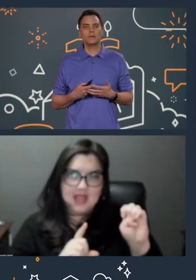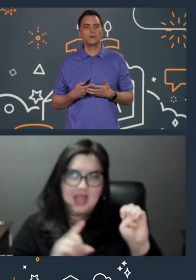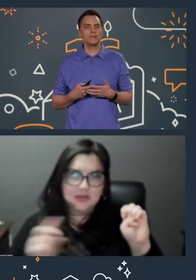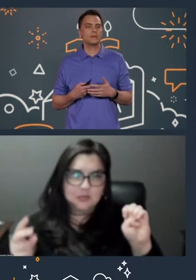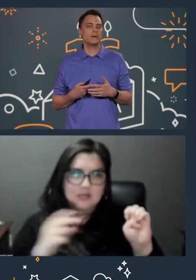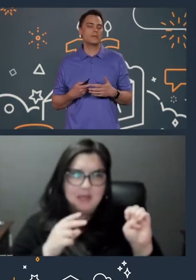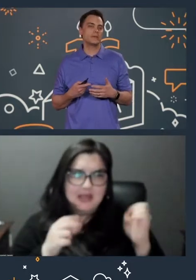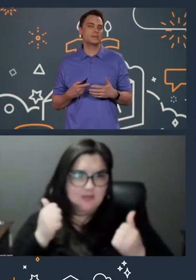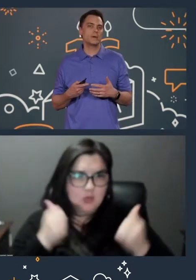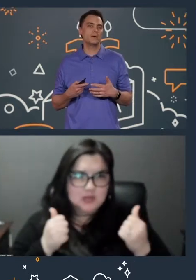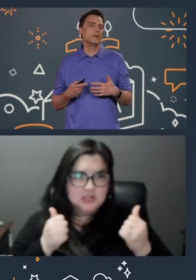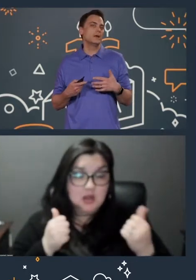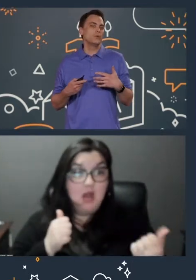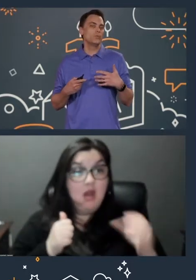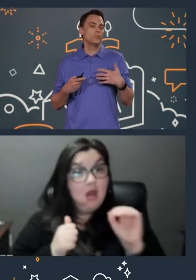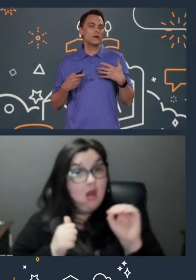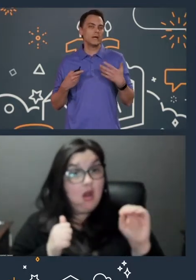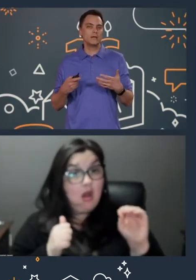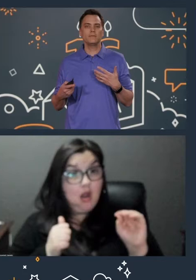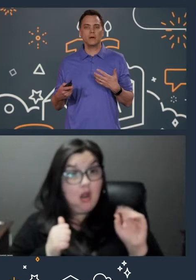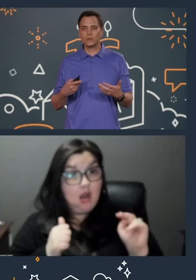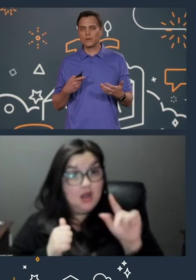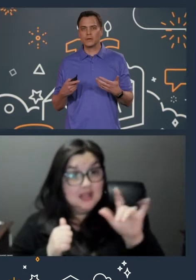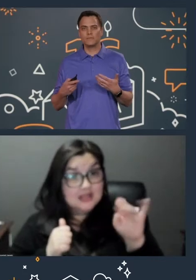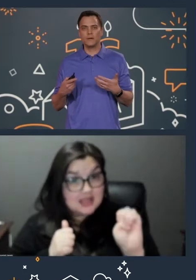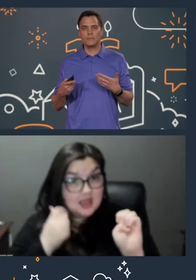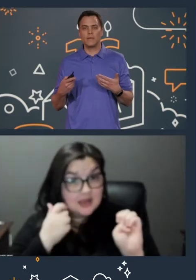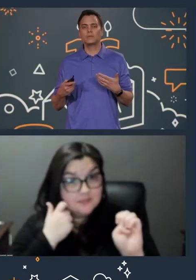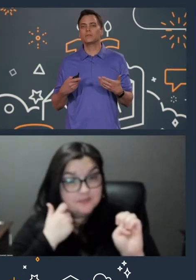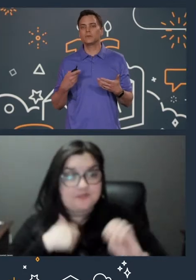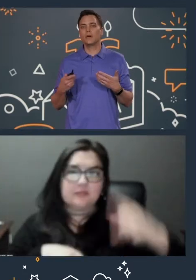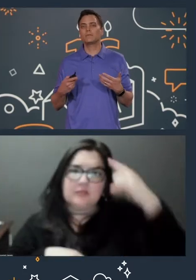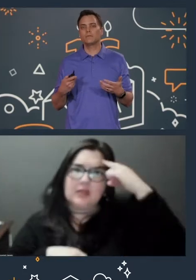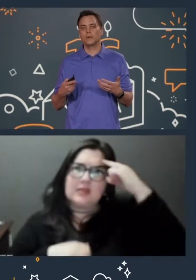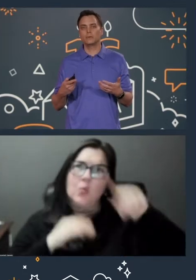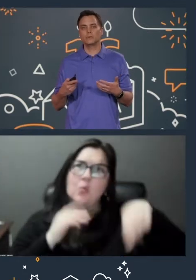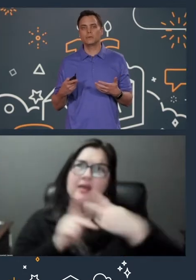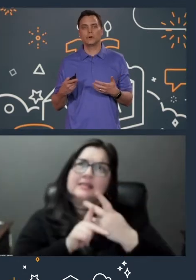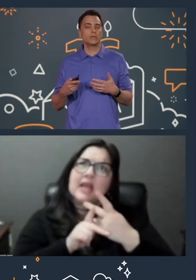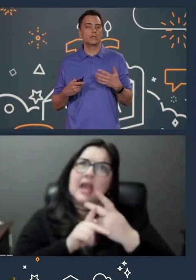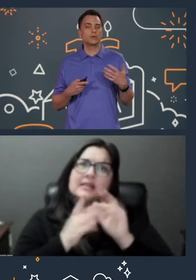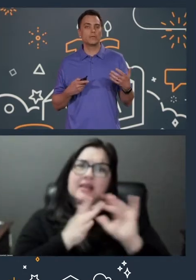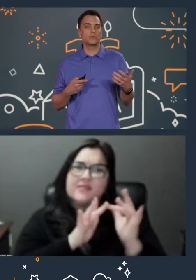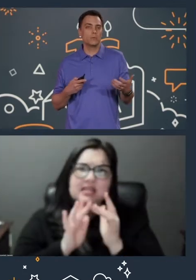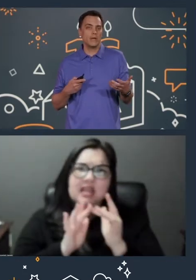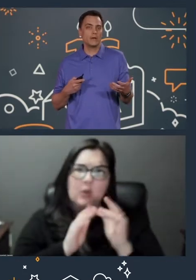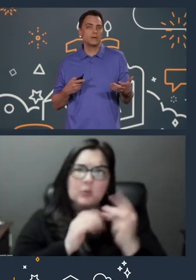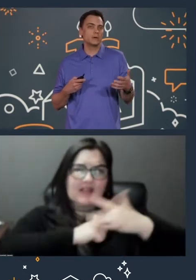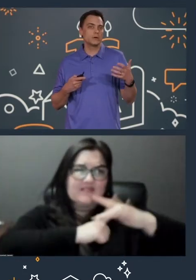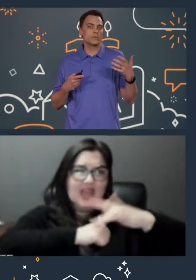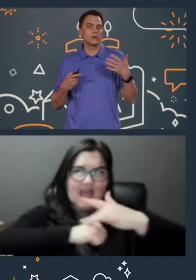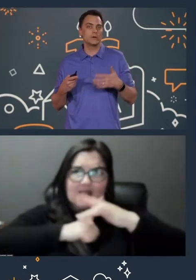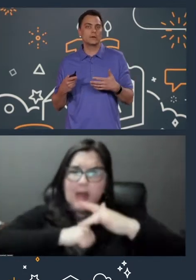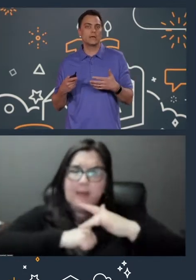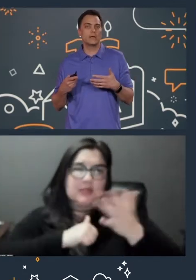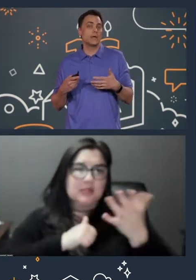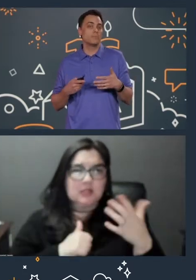you wanna think about things about, what kind of network bandwidth do you have available to you? Are you gonna go over the WAN, are gonna go over your internet?